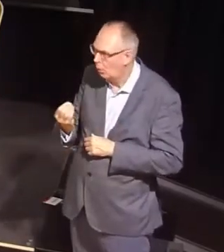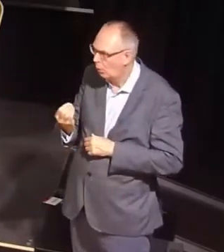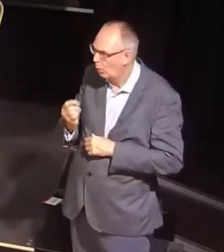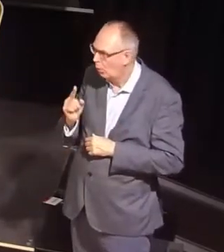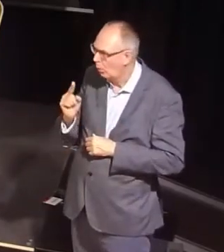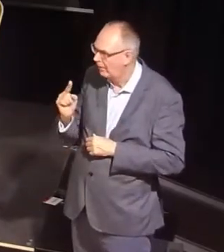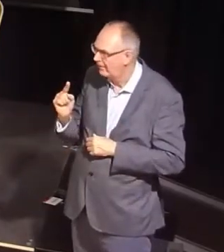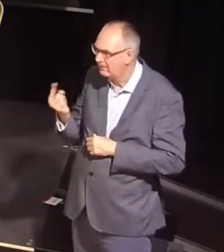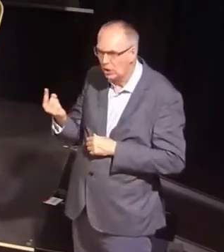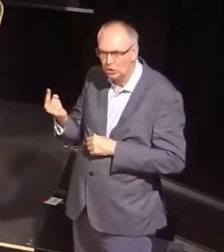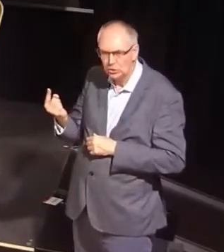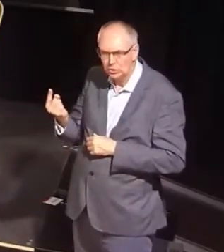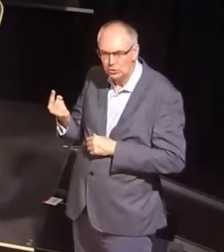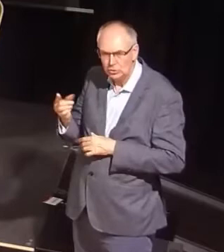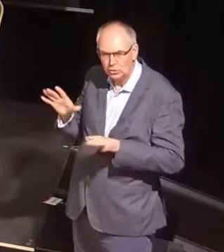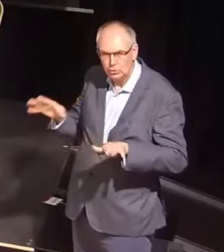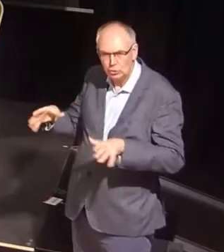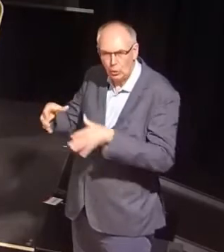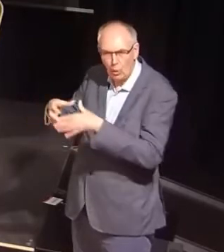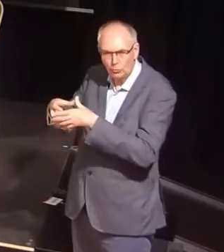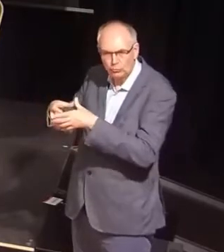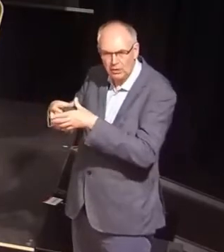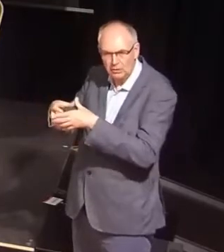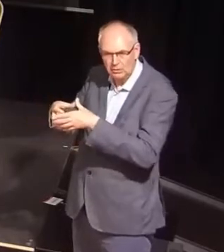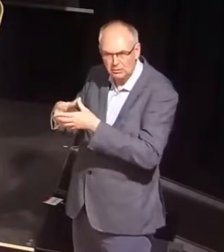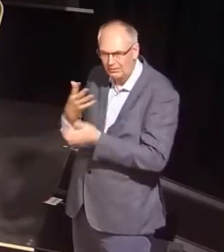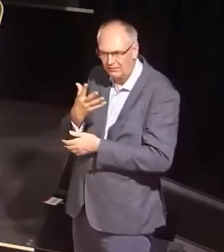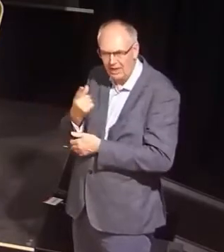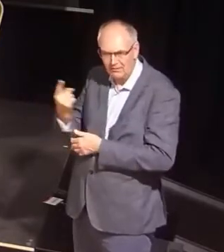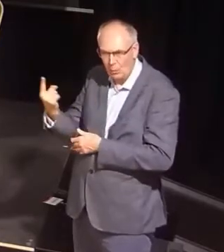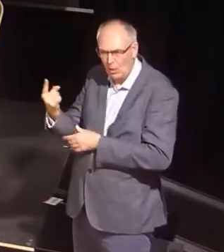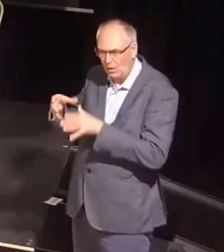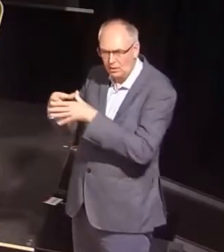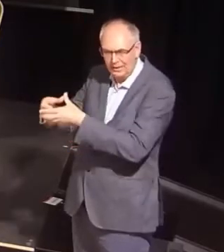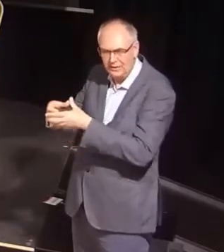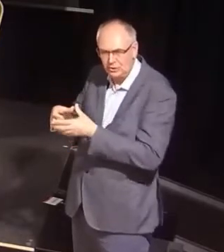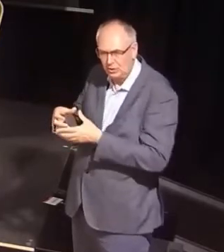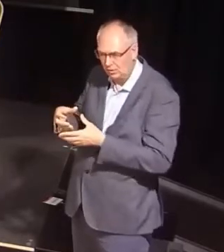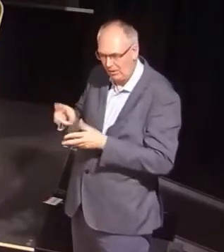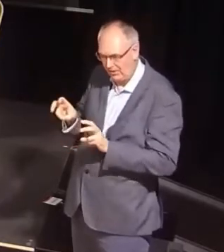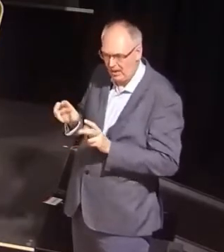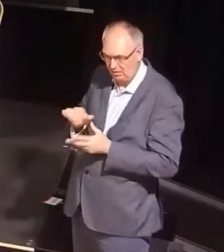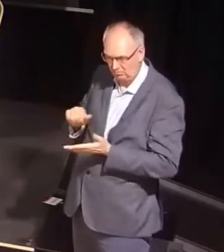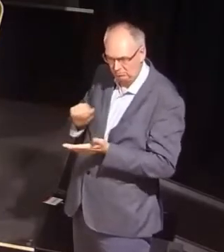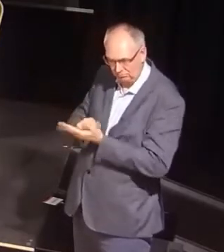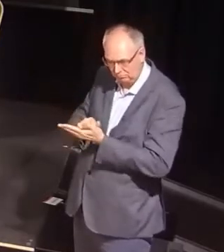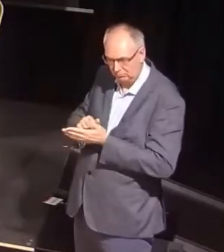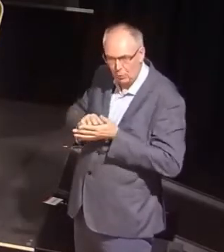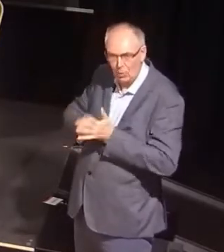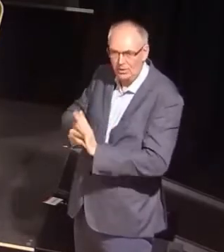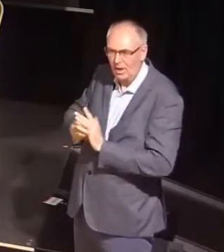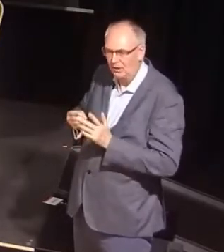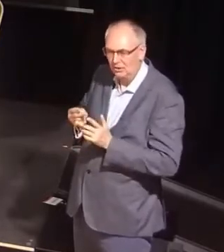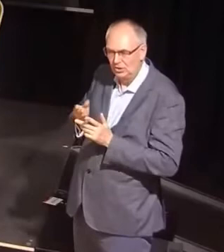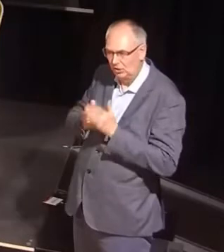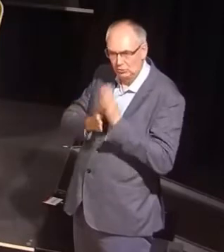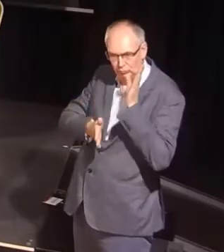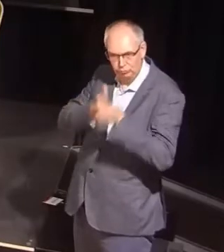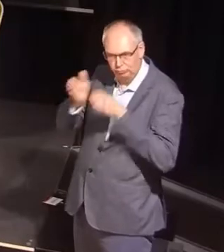Squadron or Legion, they are one of the proper reputable organisations that go around in the full kit.